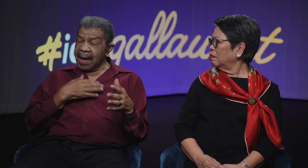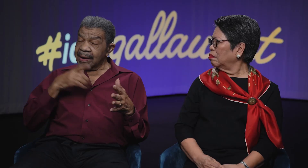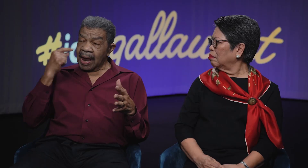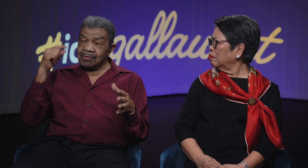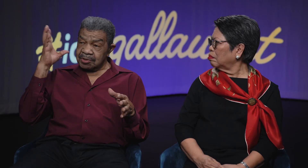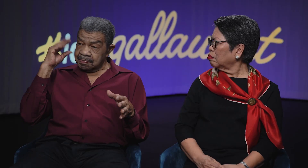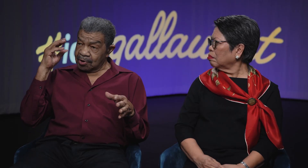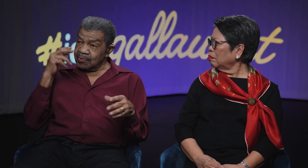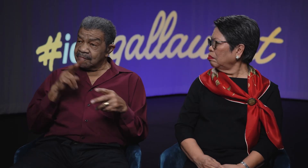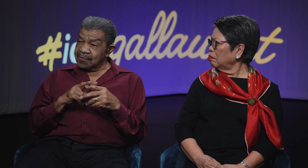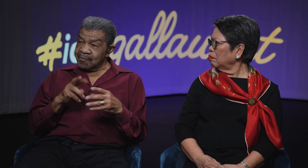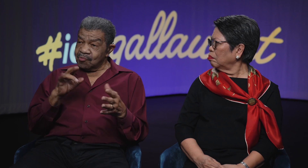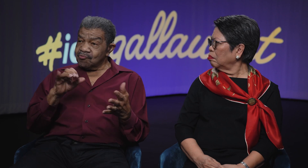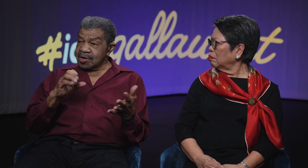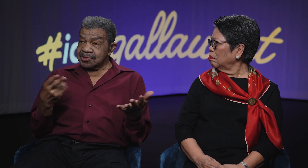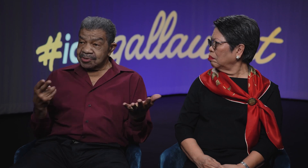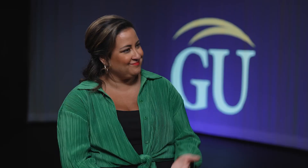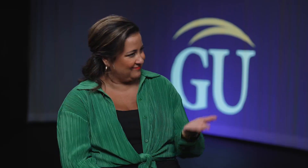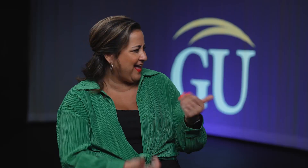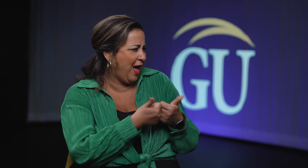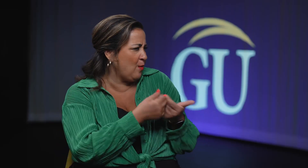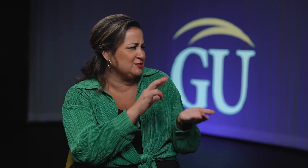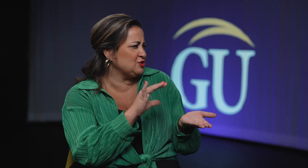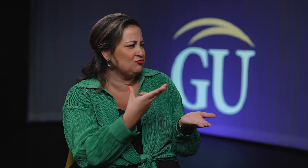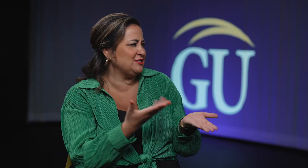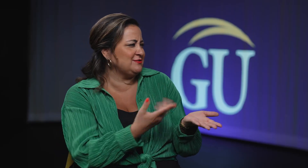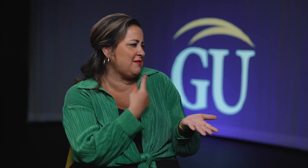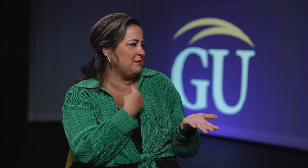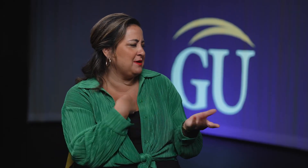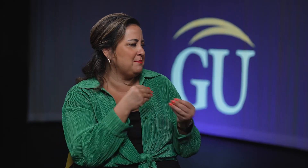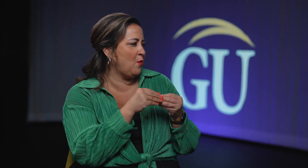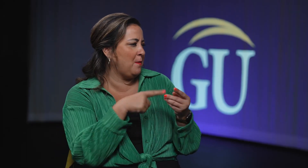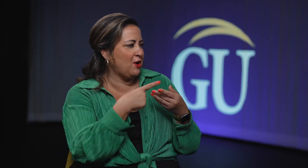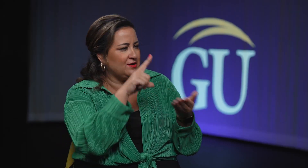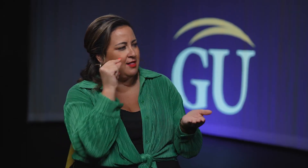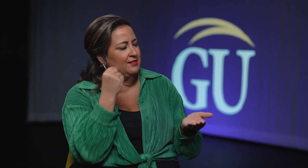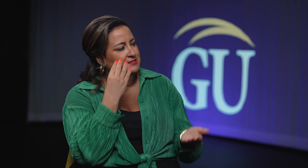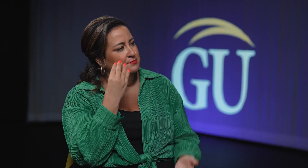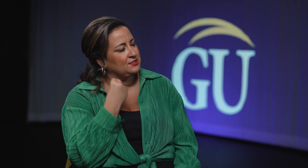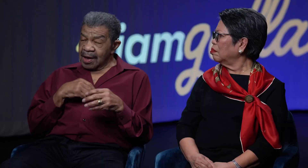My Gallaudet experience was very rich. How was it rich? Tell me more about your Gallaudet experience.